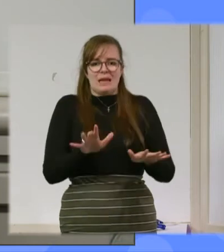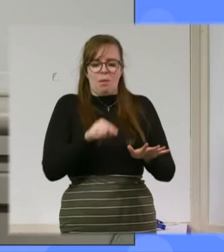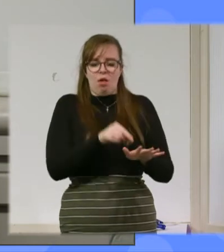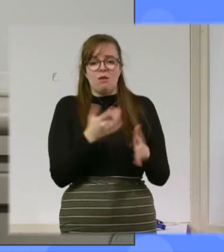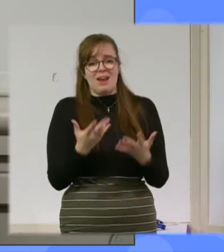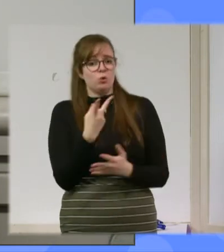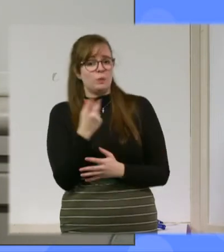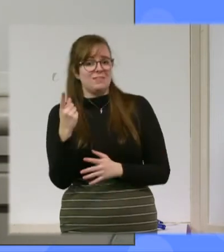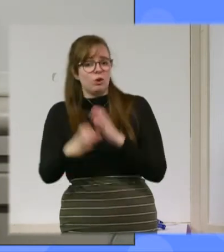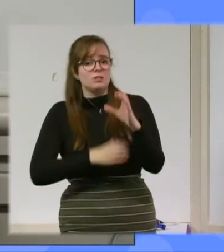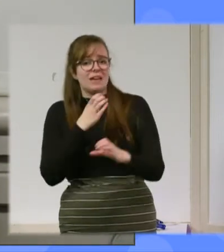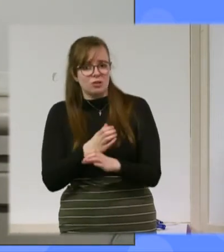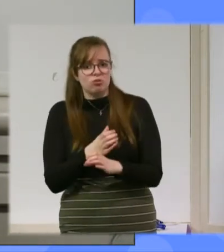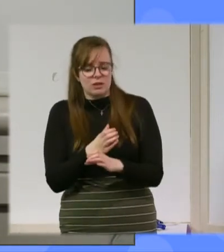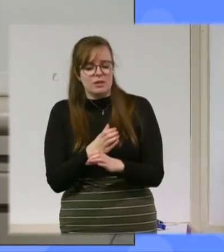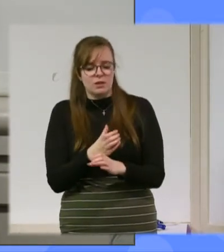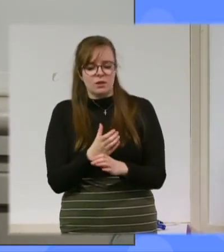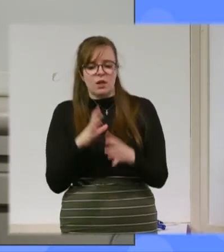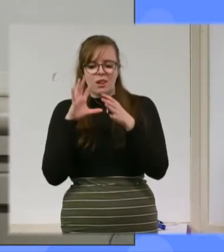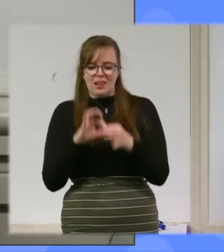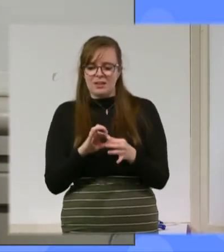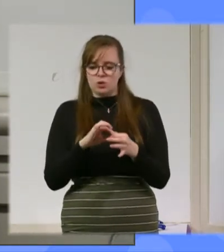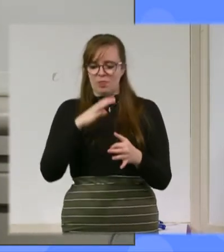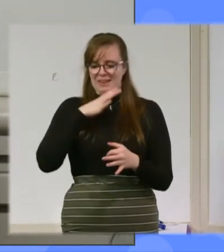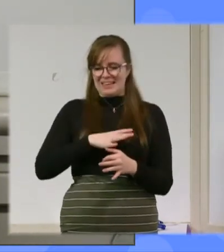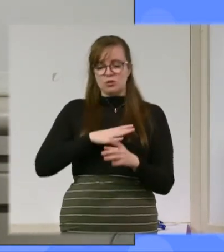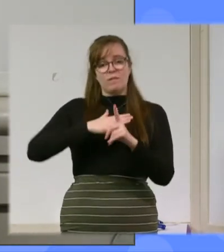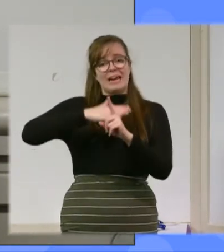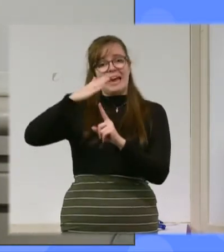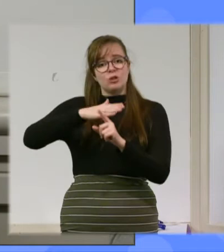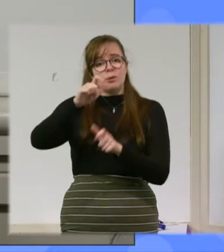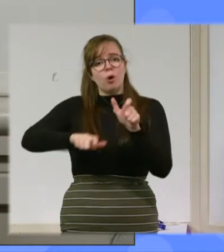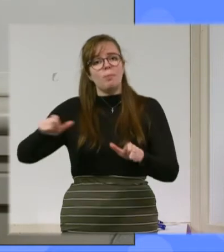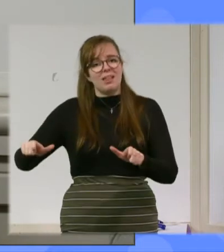century around the needs of an aging population why can't we have a Scottish